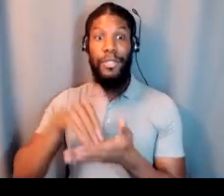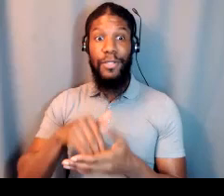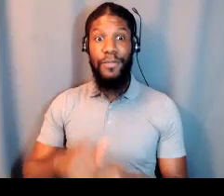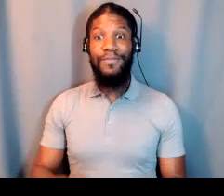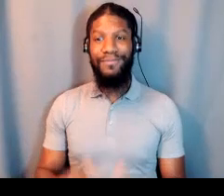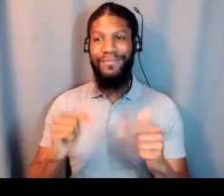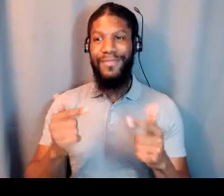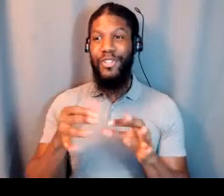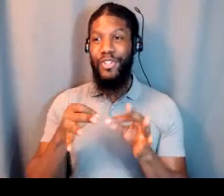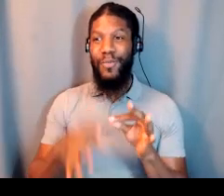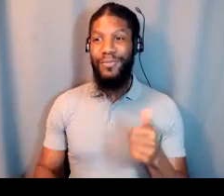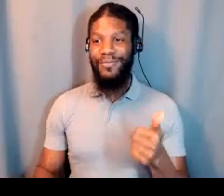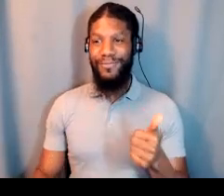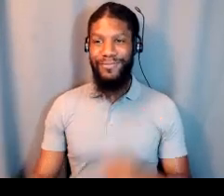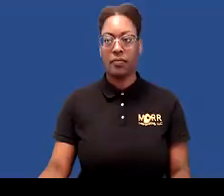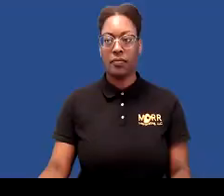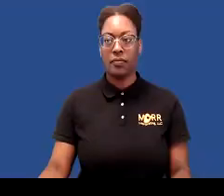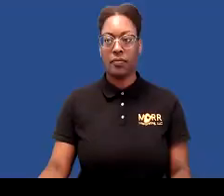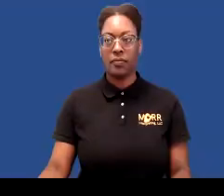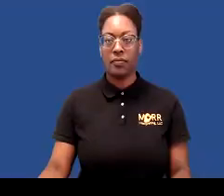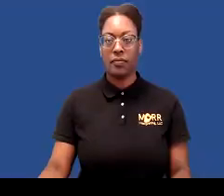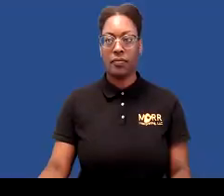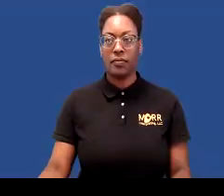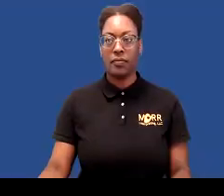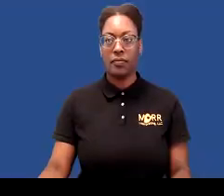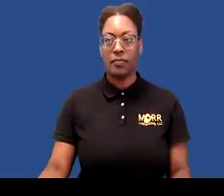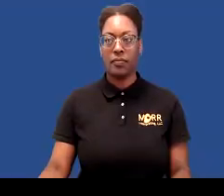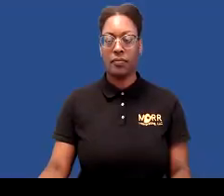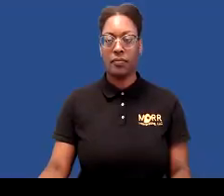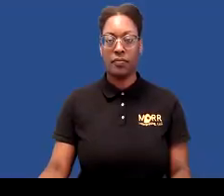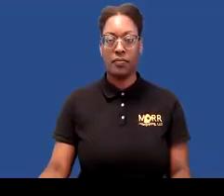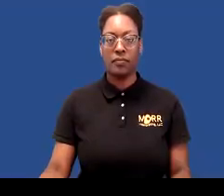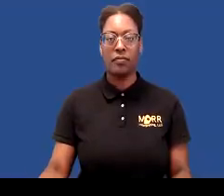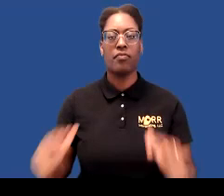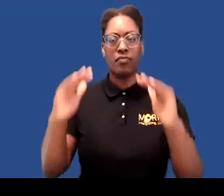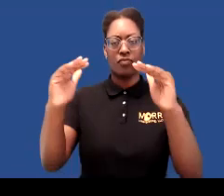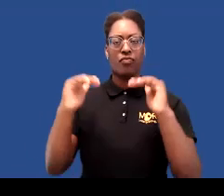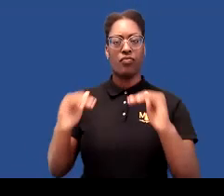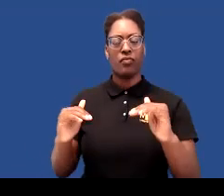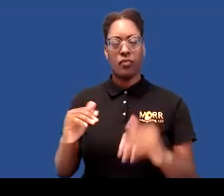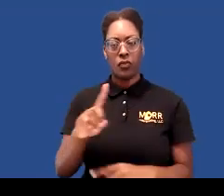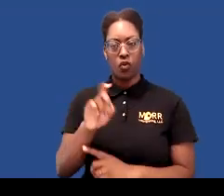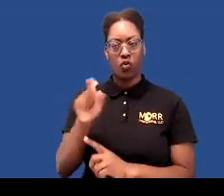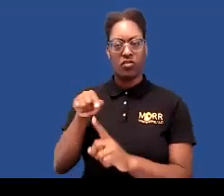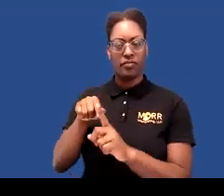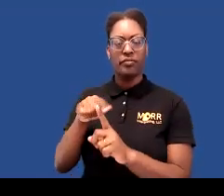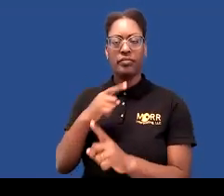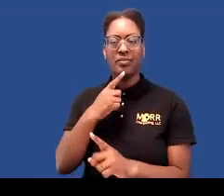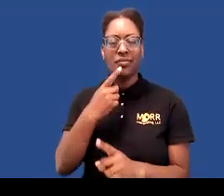Excellent. We have a question, "Can you elaborate on ""how activity theory and